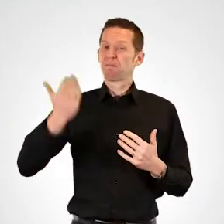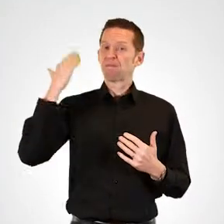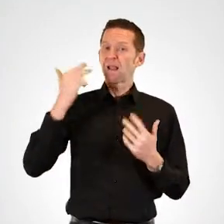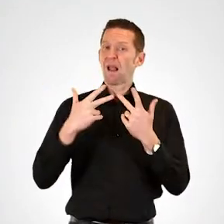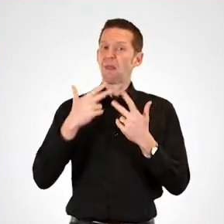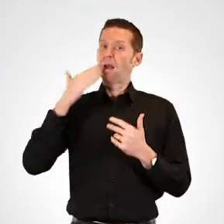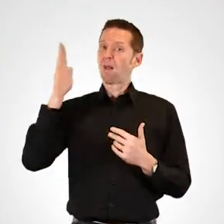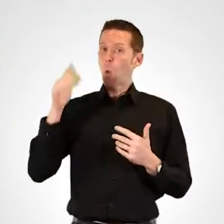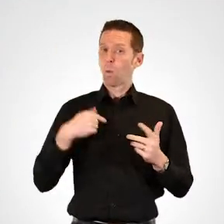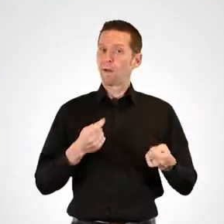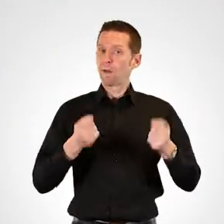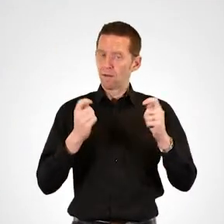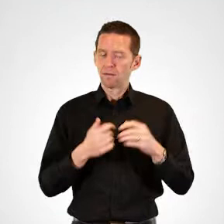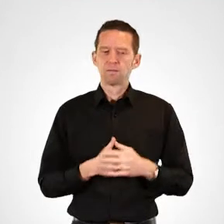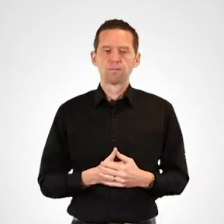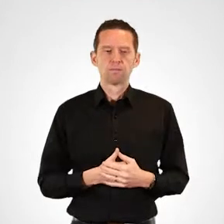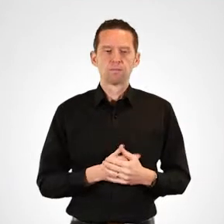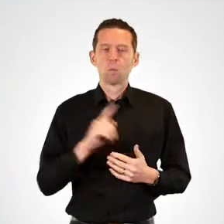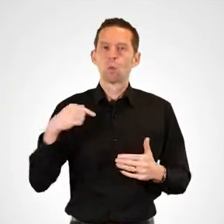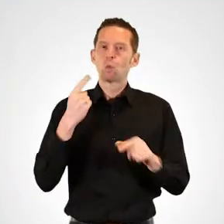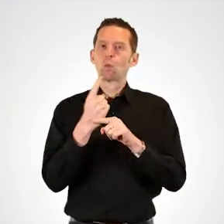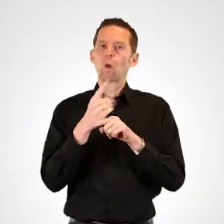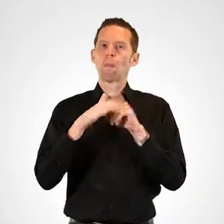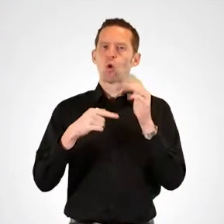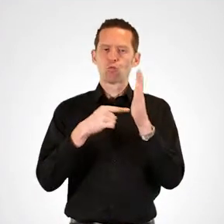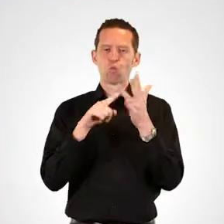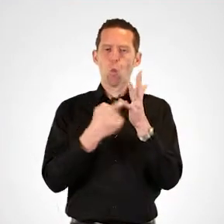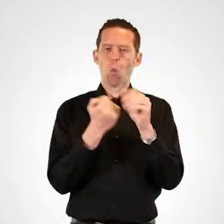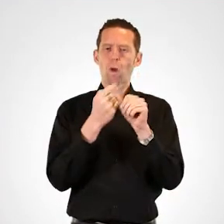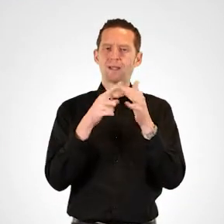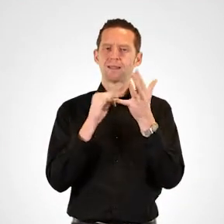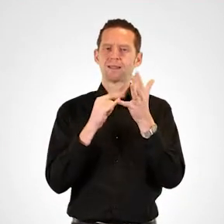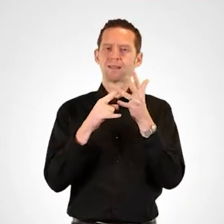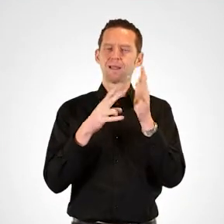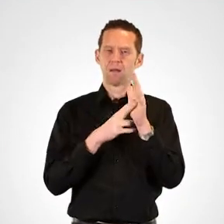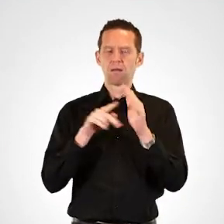that we brought up in a previous lecture, we talked about Torgesen using the...